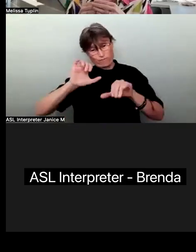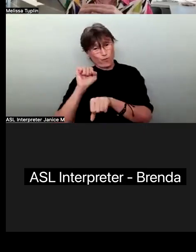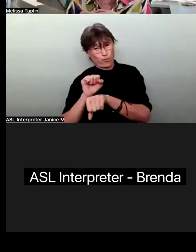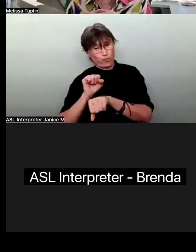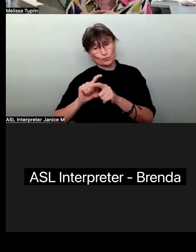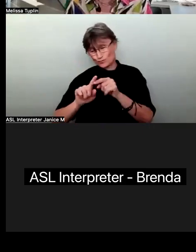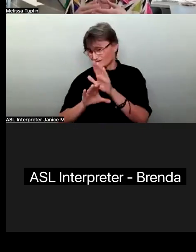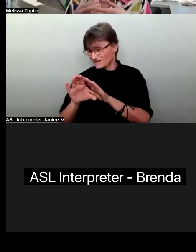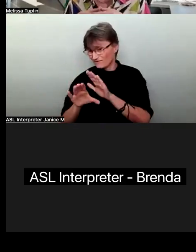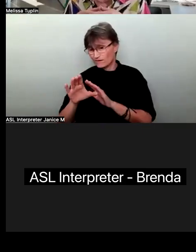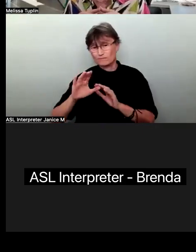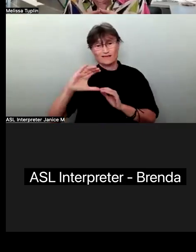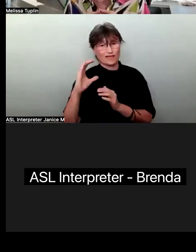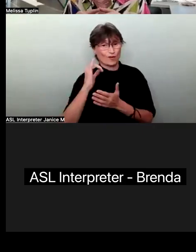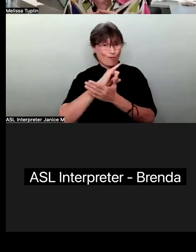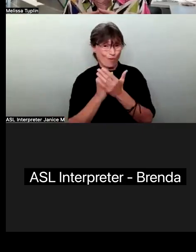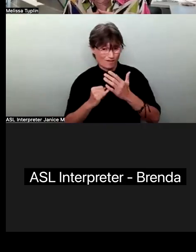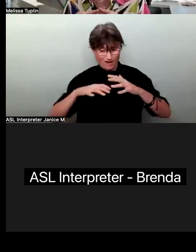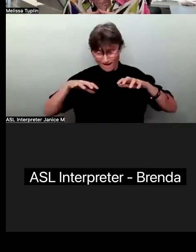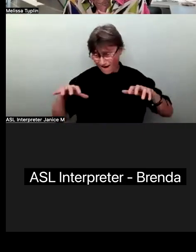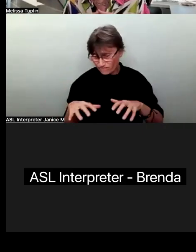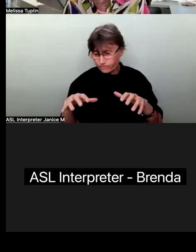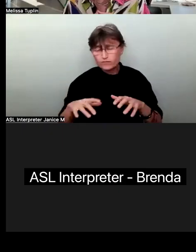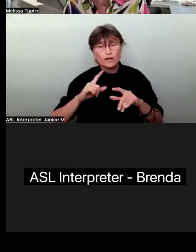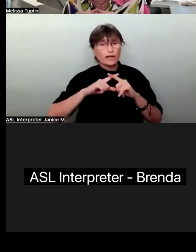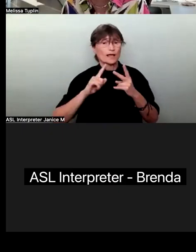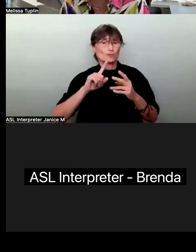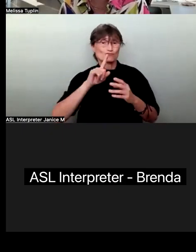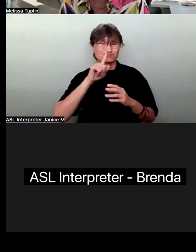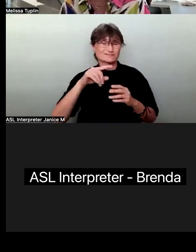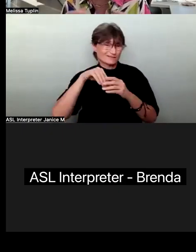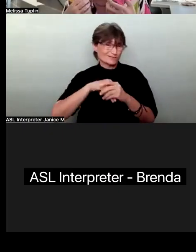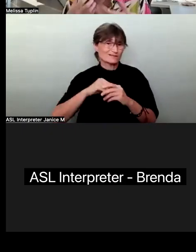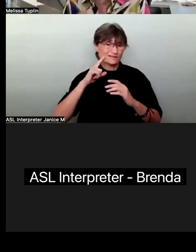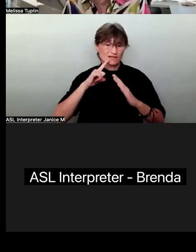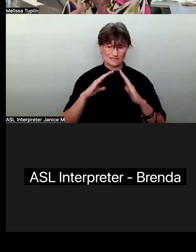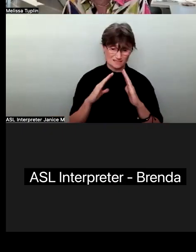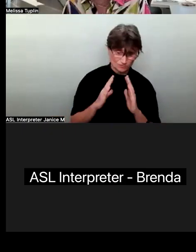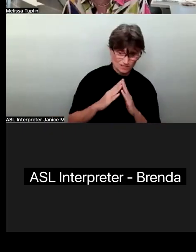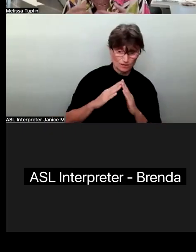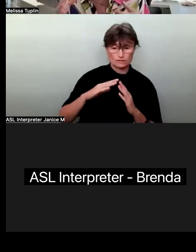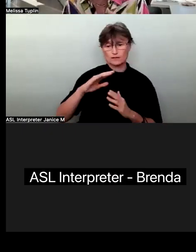arts activity and vibrancy in the inner city and downtown core, and we consider that and